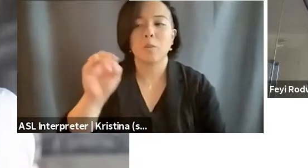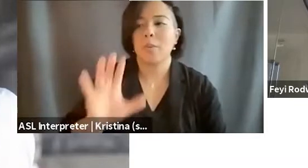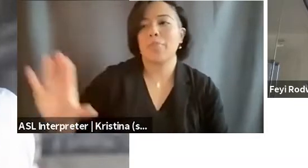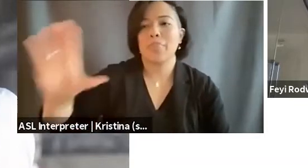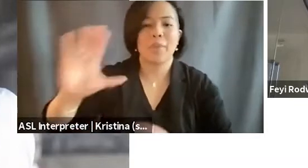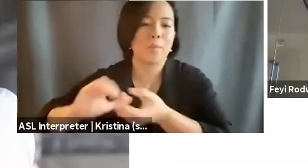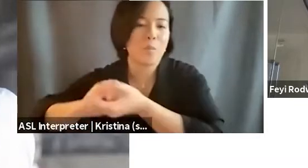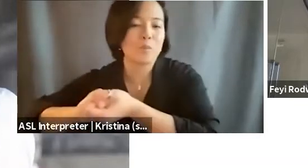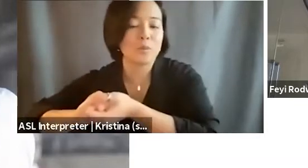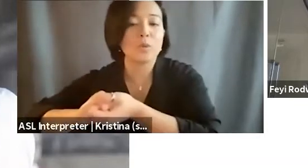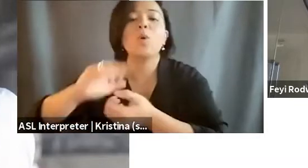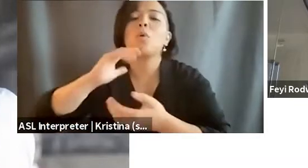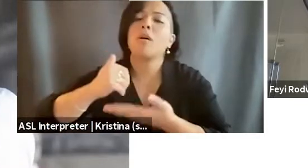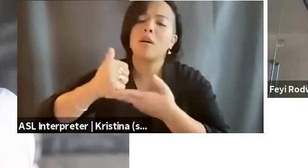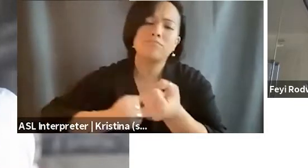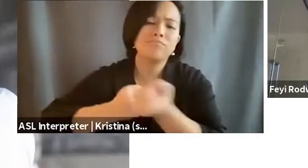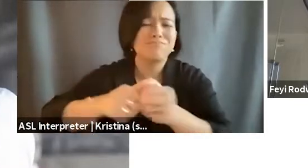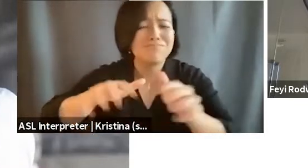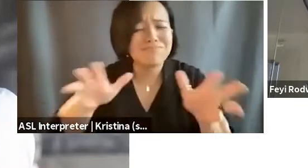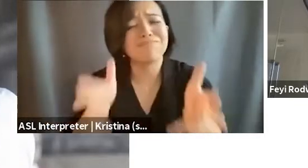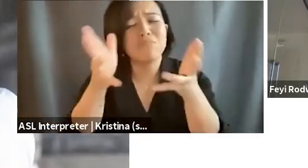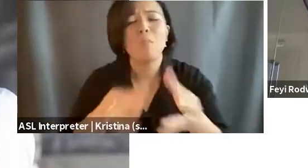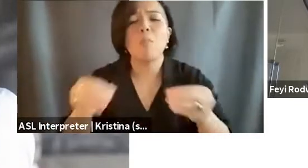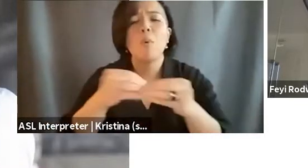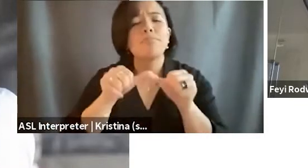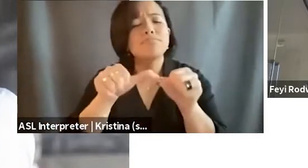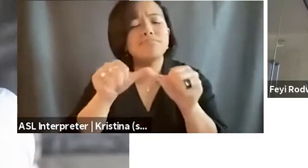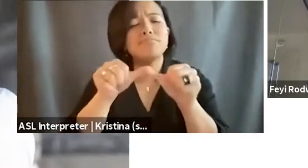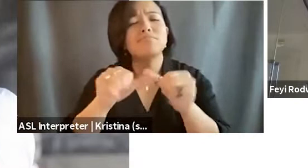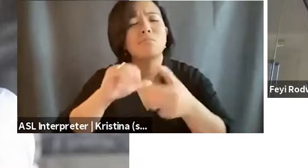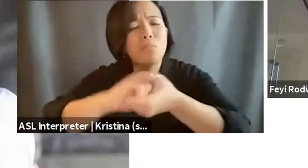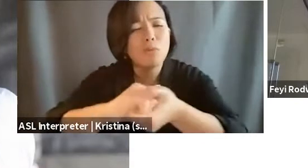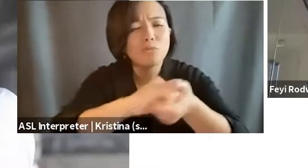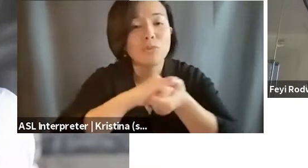and their partners will help to foster even more sustainable partnerships